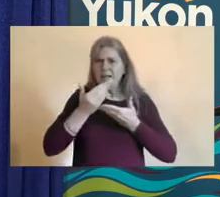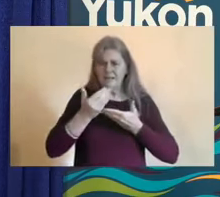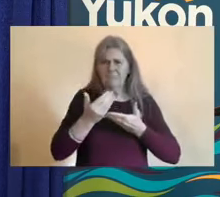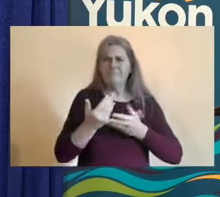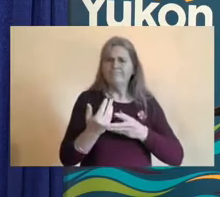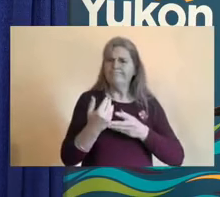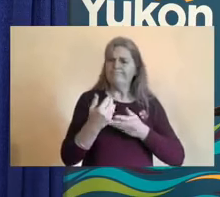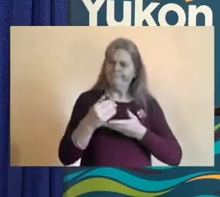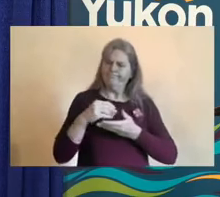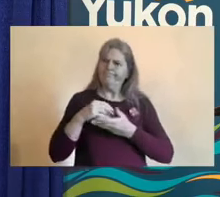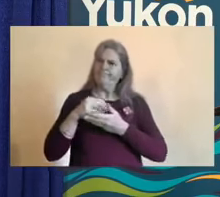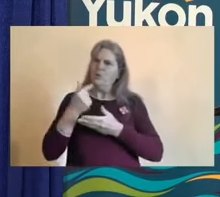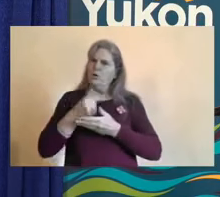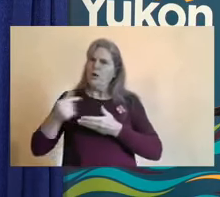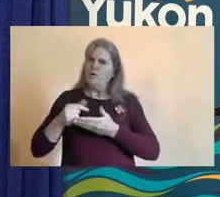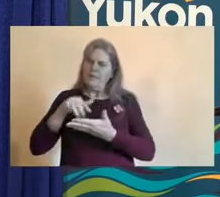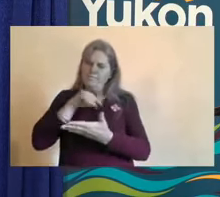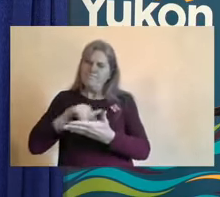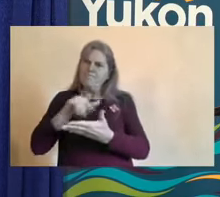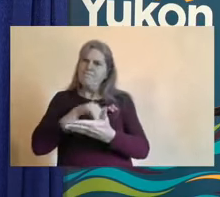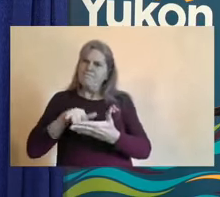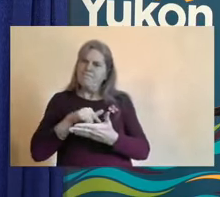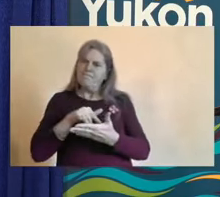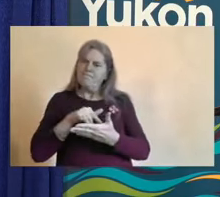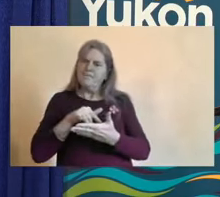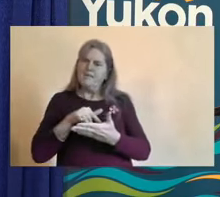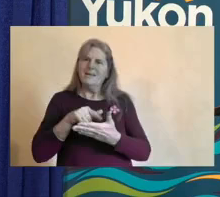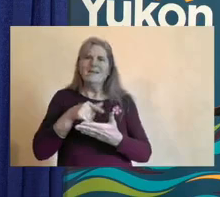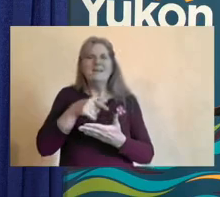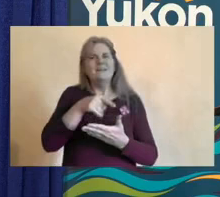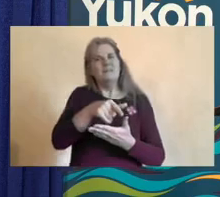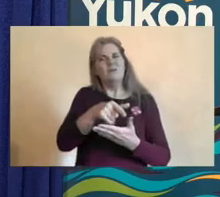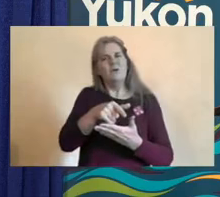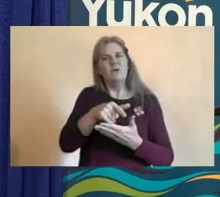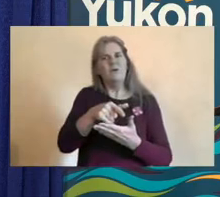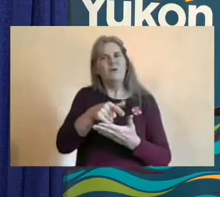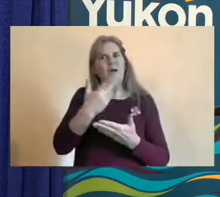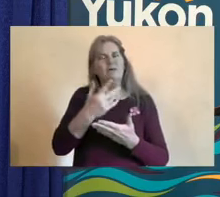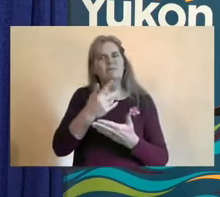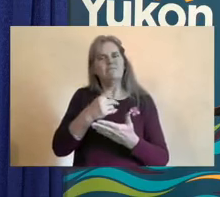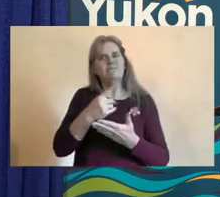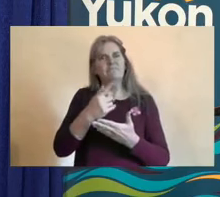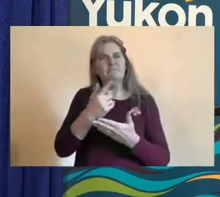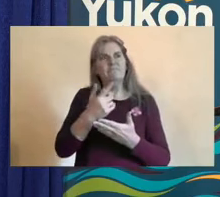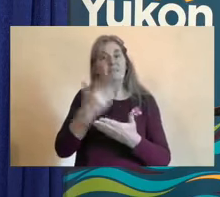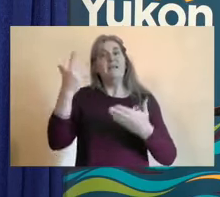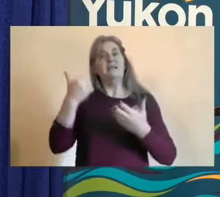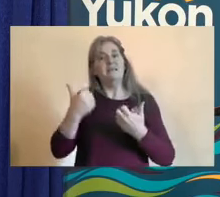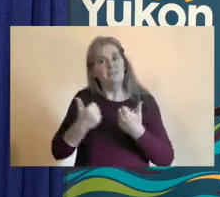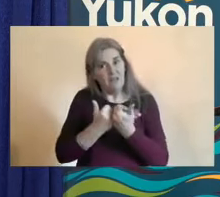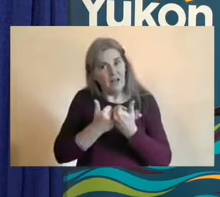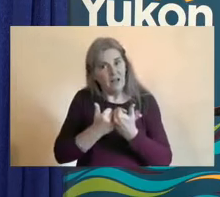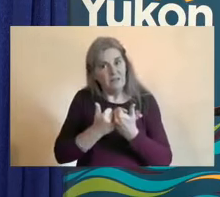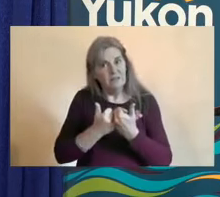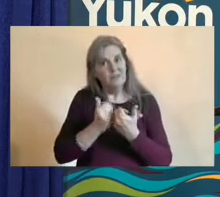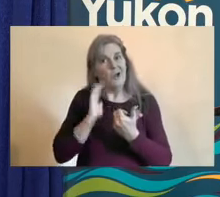decisions. The only difference is, this is one of the biggest challenges, if not the biggest challenge of our generation.